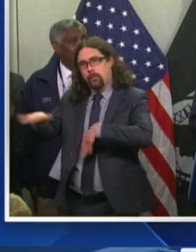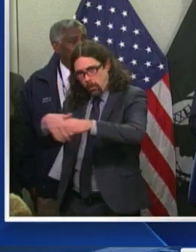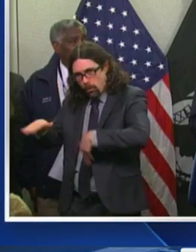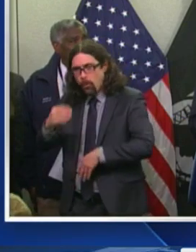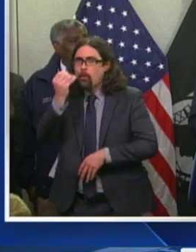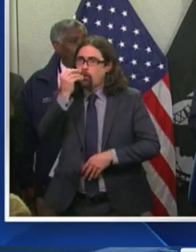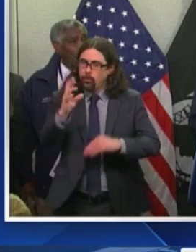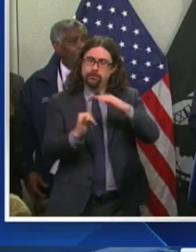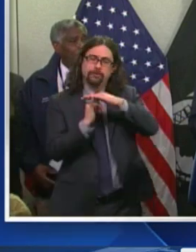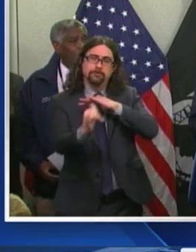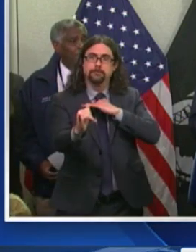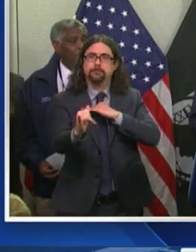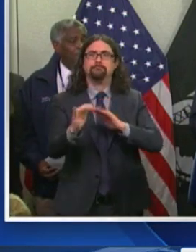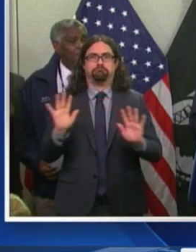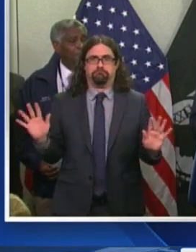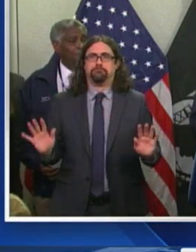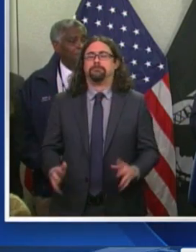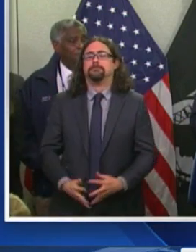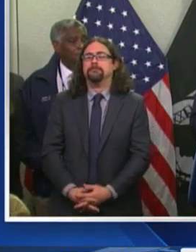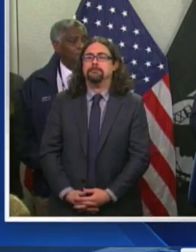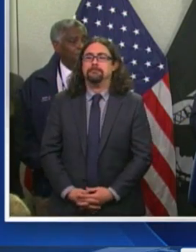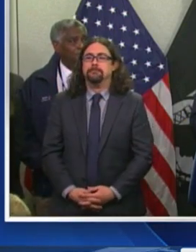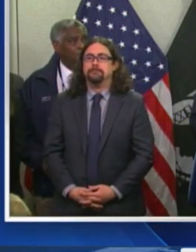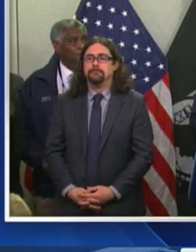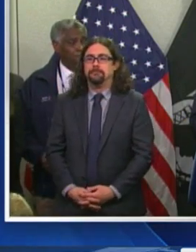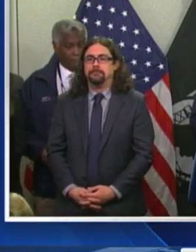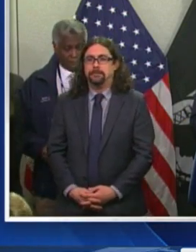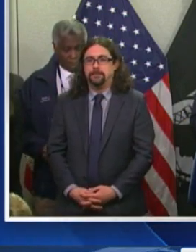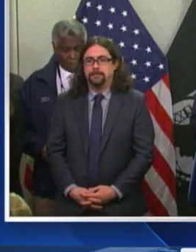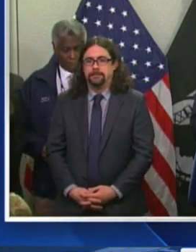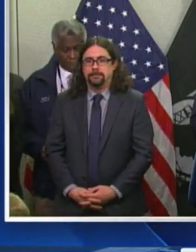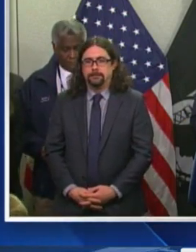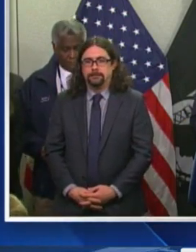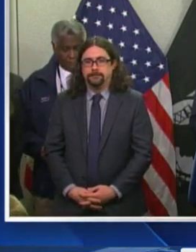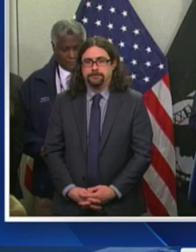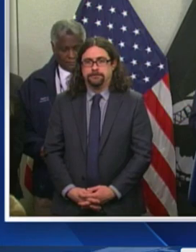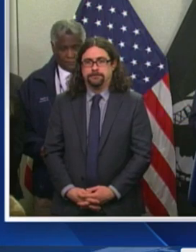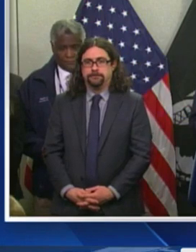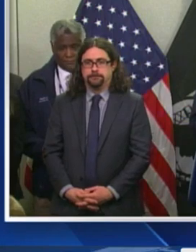WITH HEAT OR HOT WATER, IT IS IMPERATIVE TO EITHER GET IT ADDRESSED BY THE PROPERTY